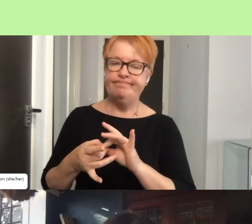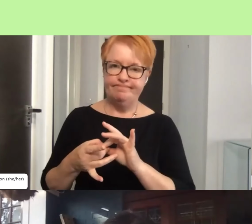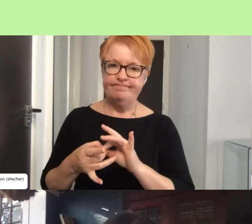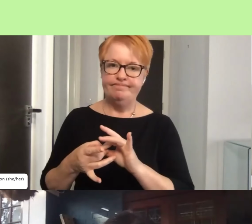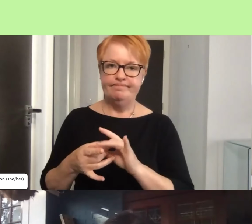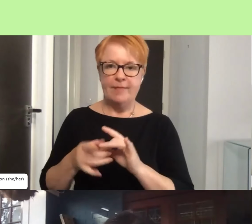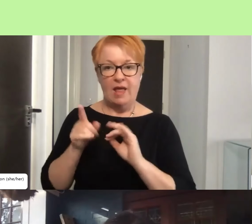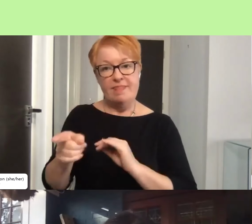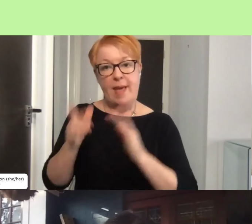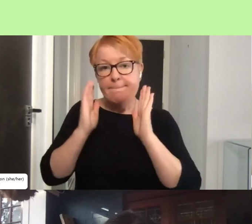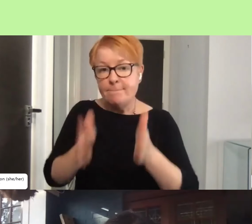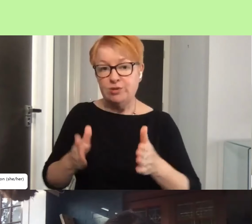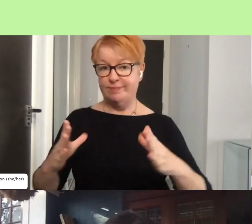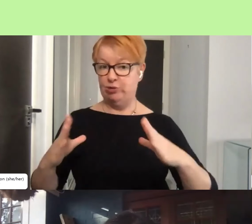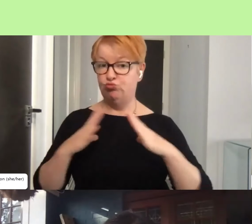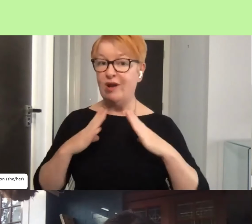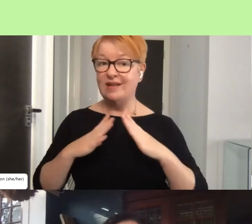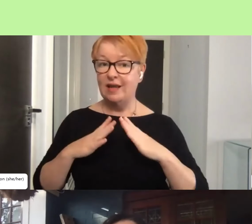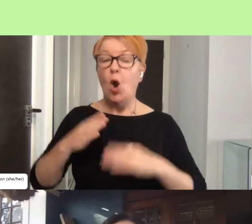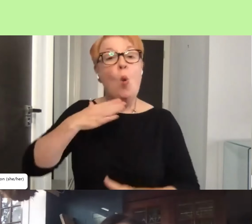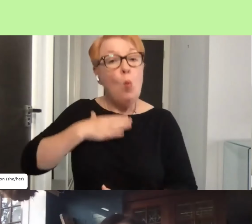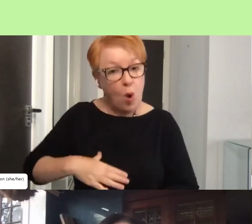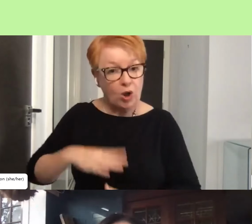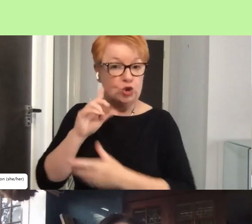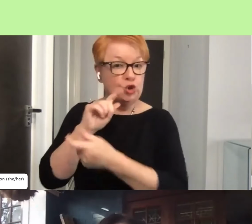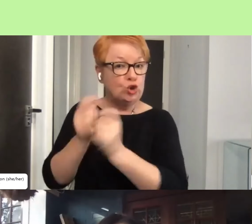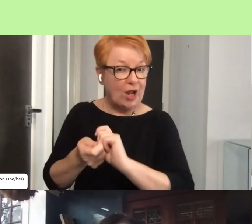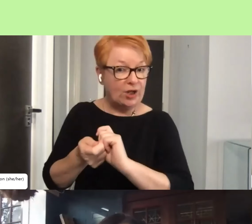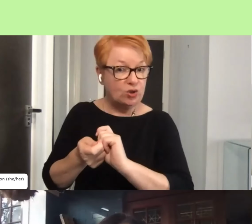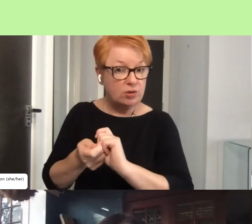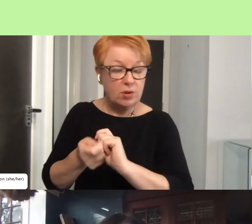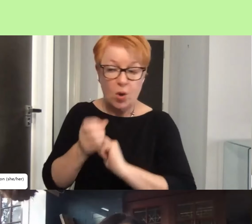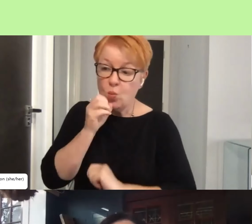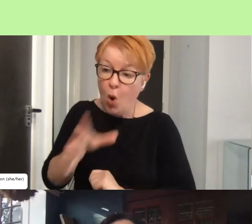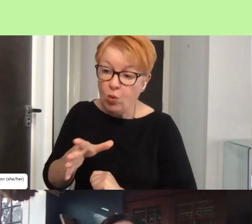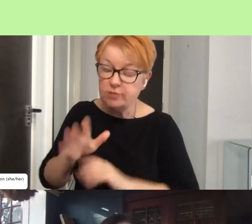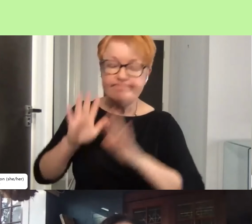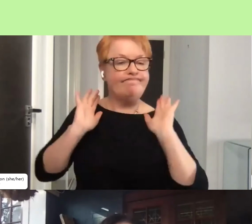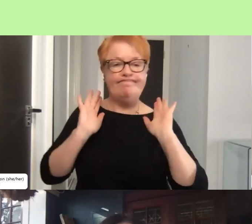to and willing to change, if not collaborations not possible.